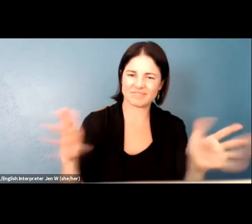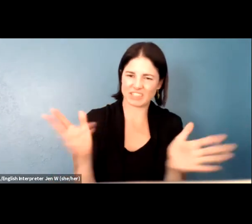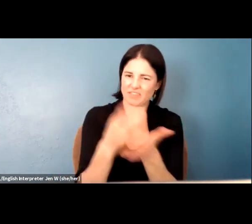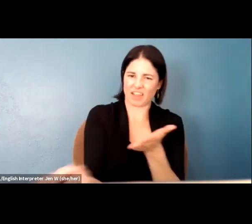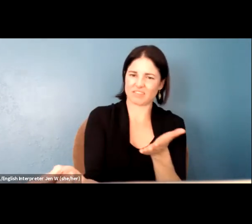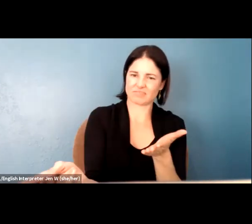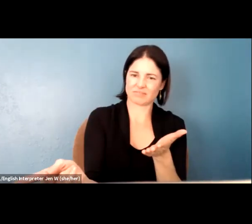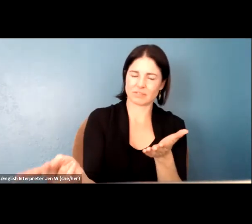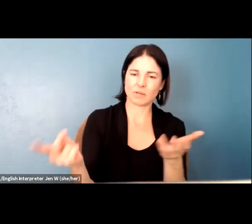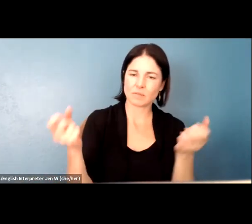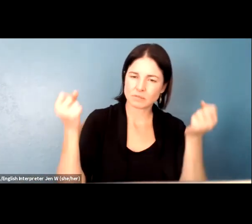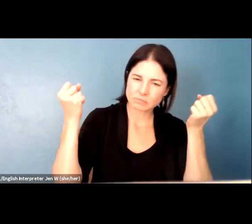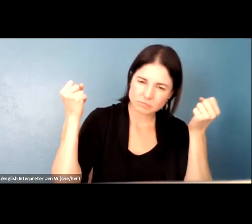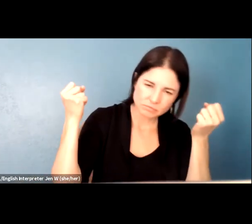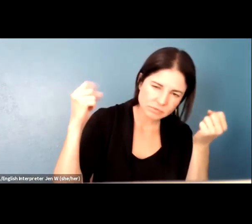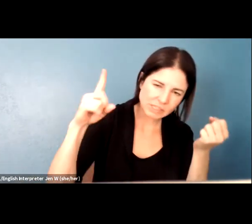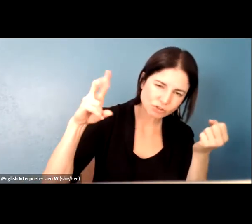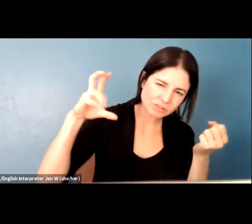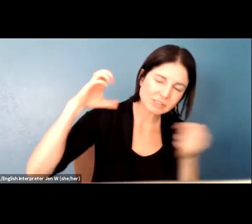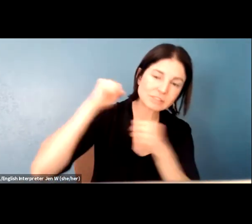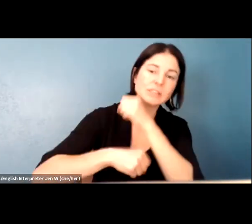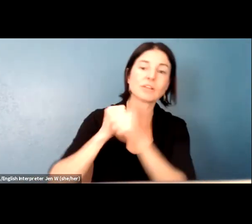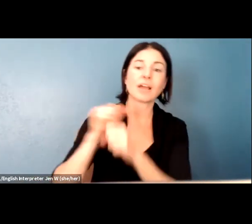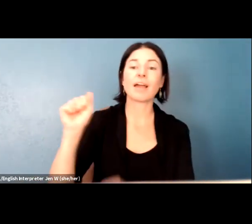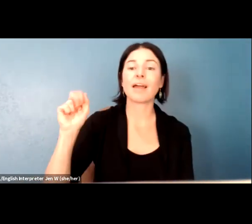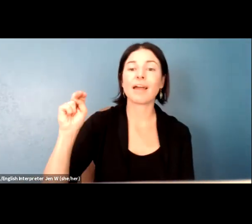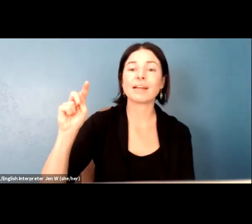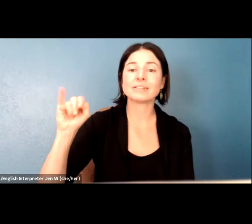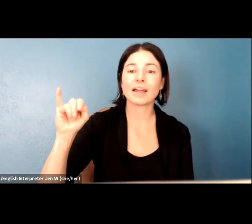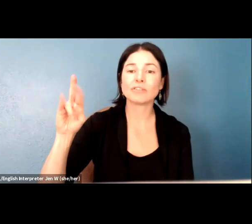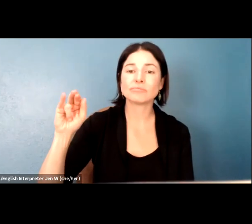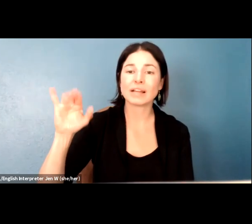anti black racism has been trying to create structures to